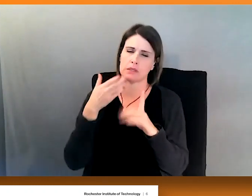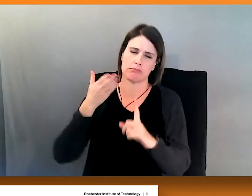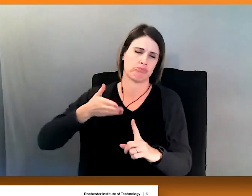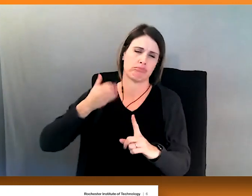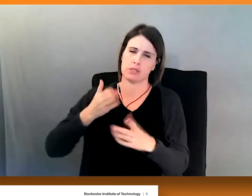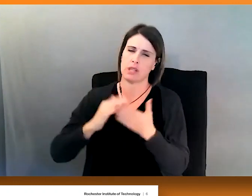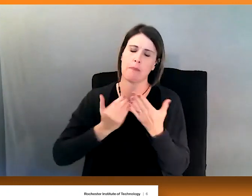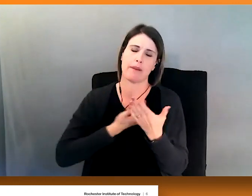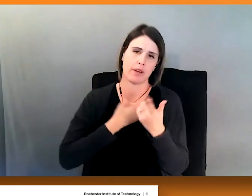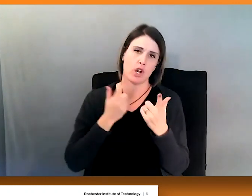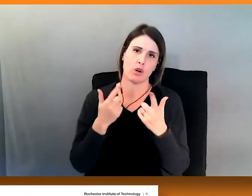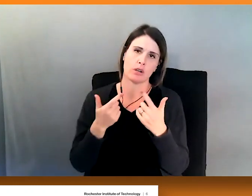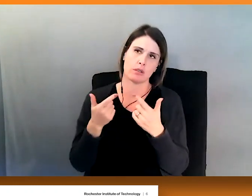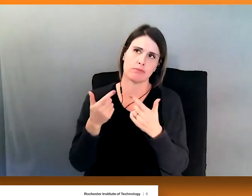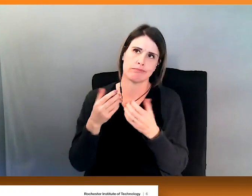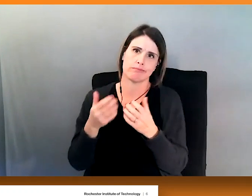they are some of our bigger funders.